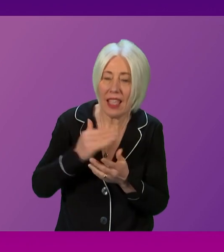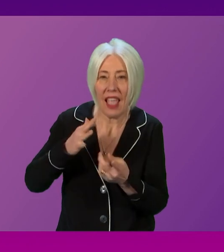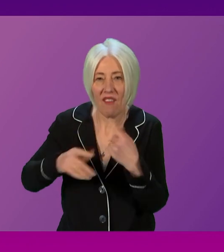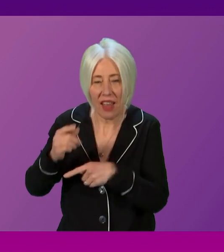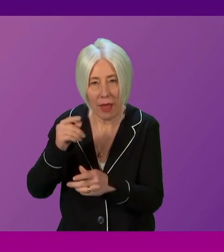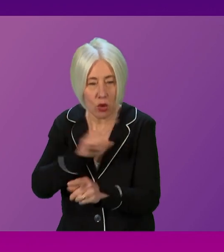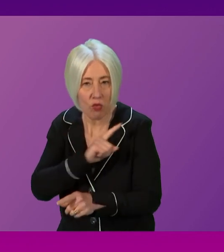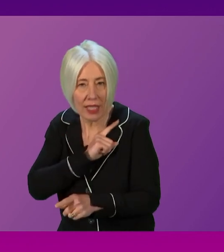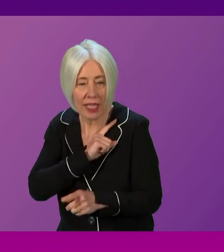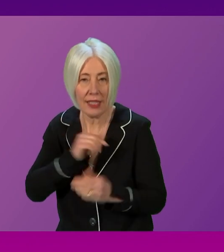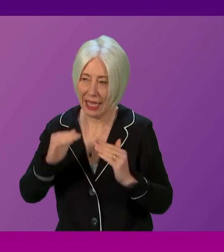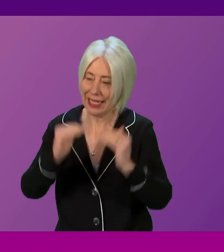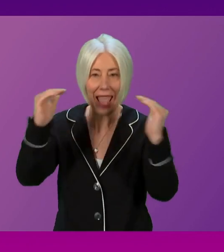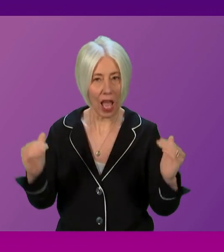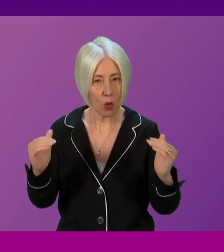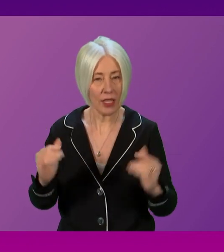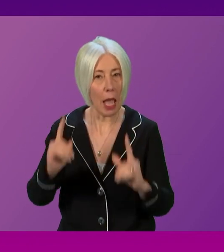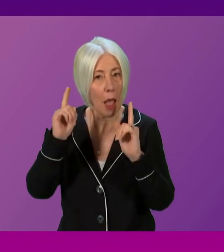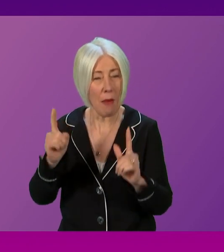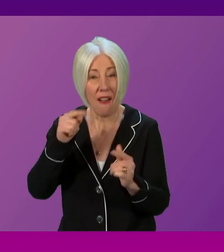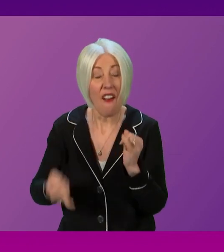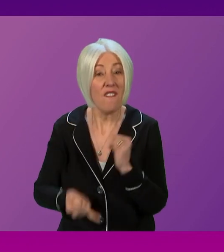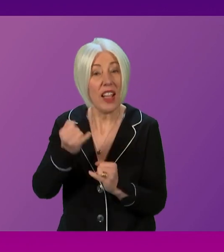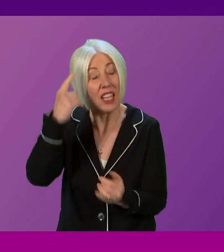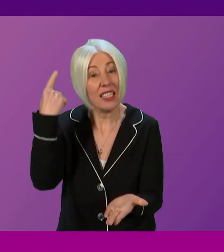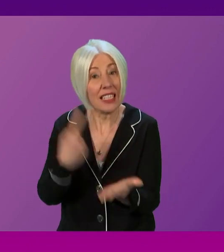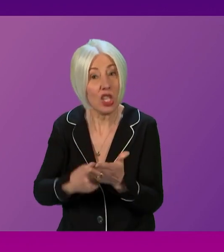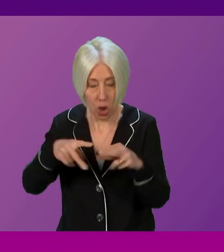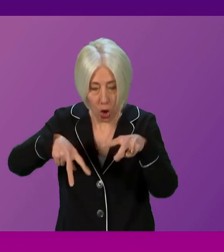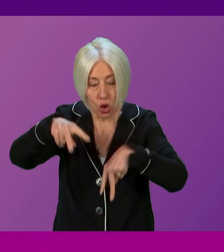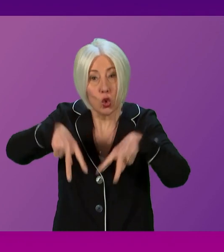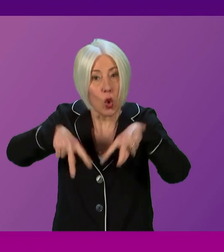However, it is reported that no final decision on dualling has been made, and that